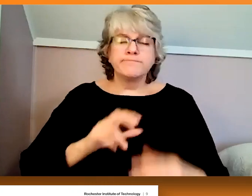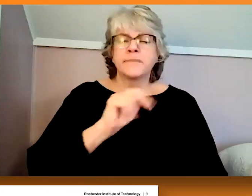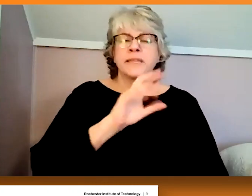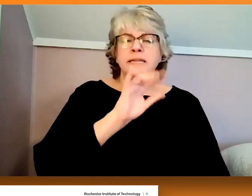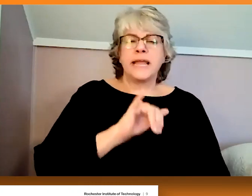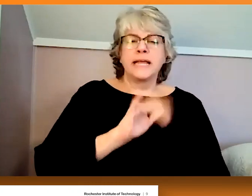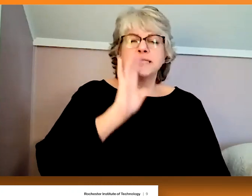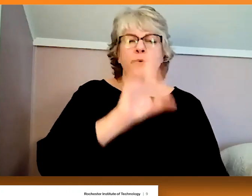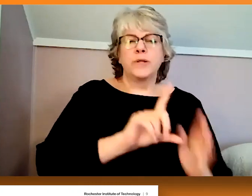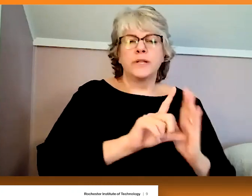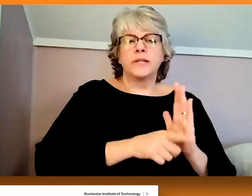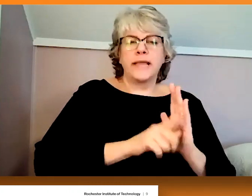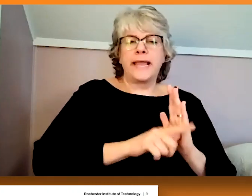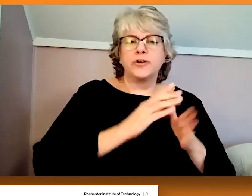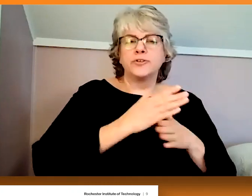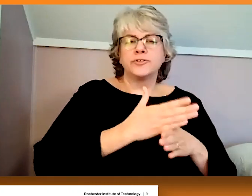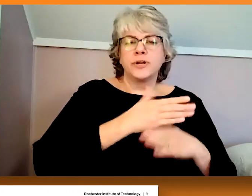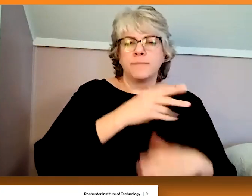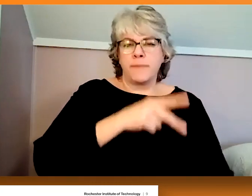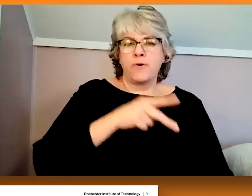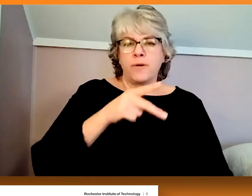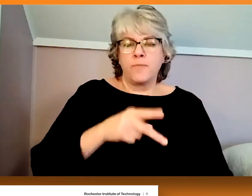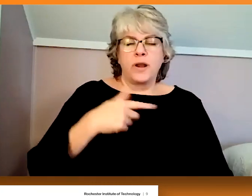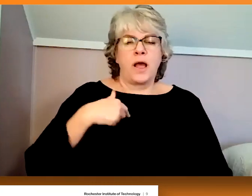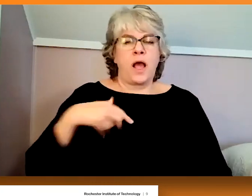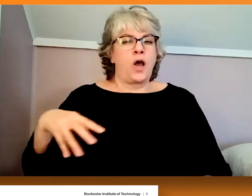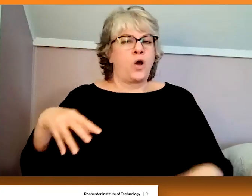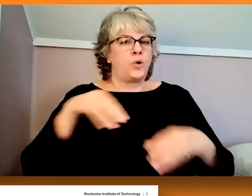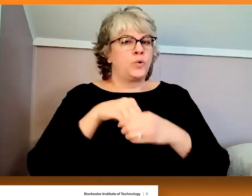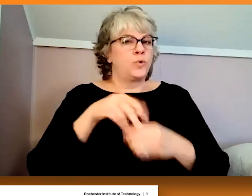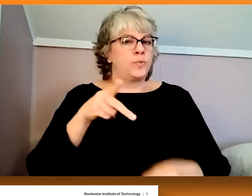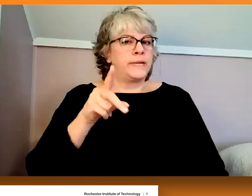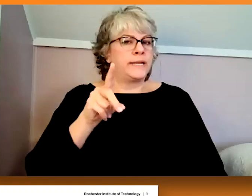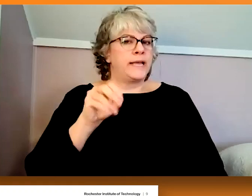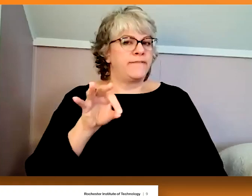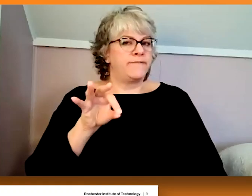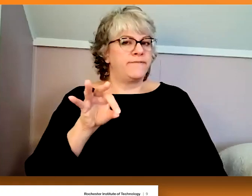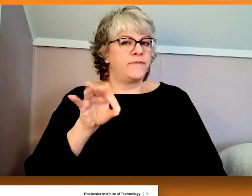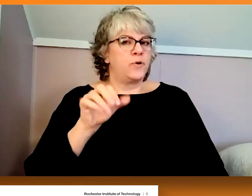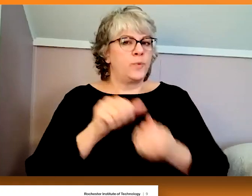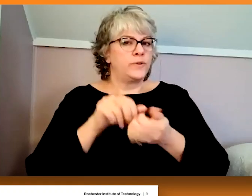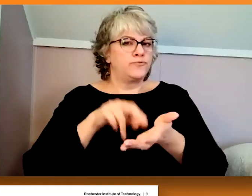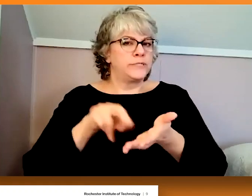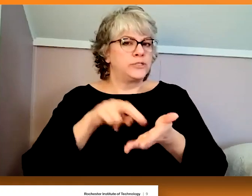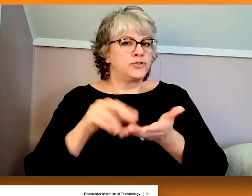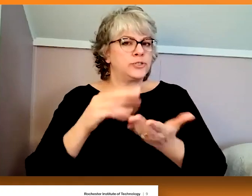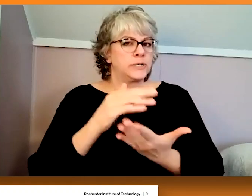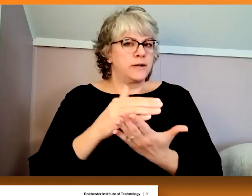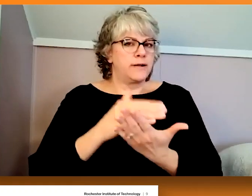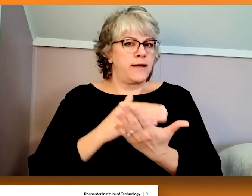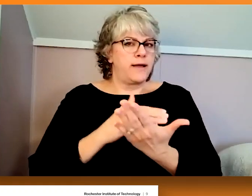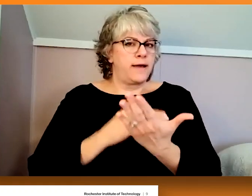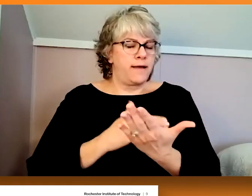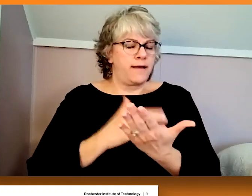I'll include the PDF of the Researcher Guide, as well. It will show you all the screenshots of what we're going to go through today.